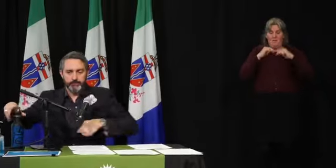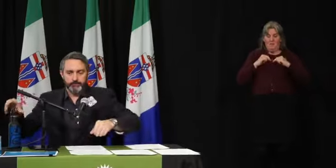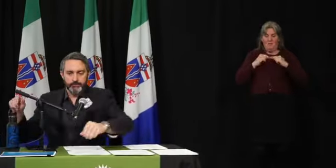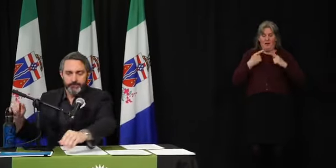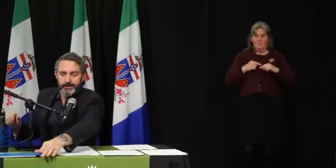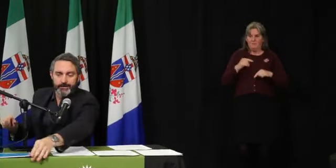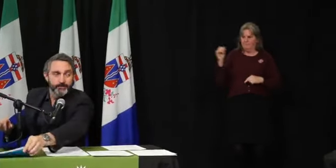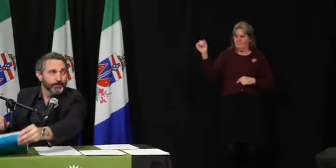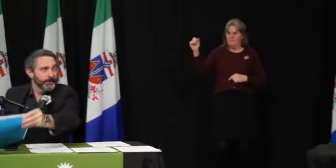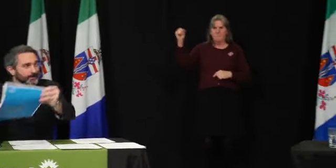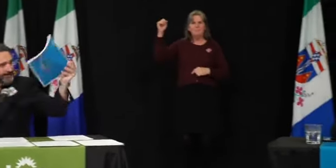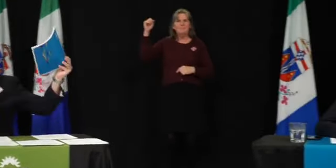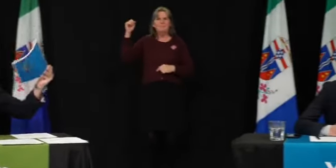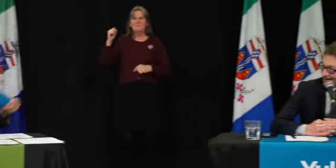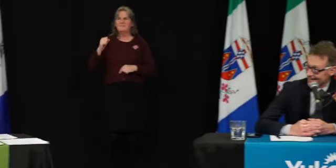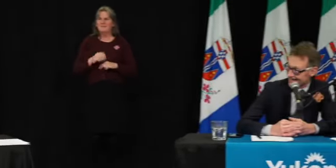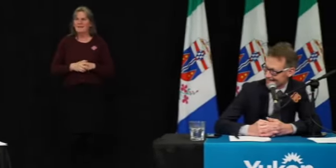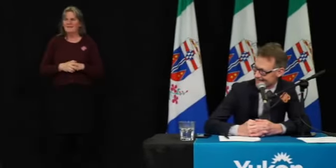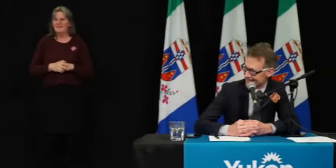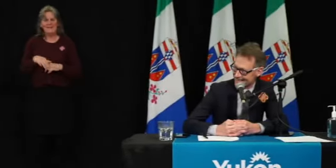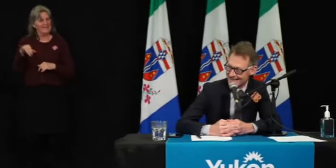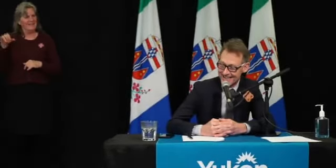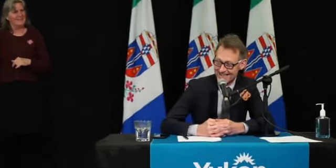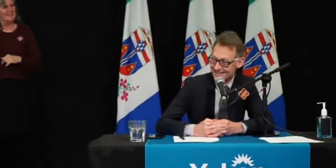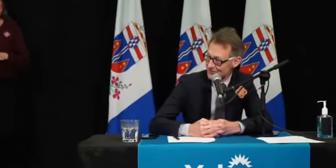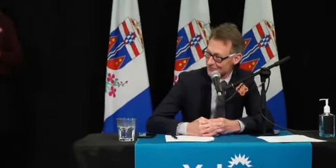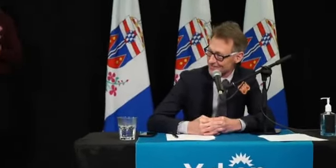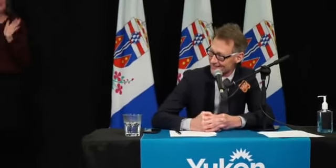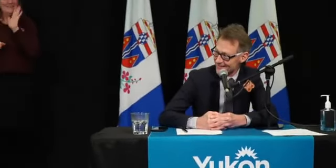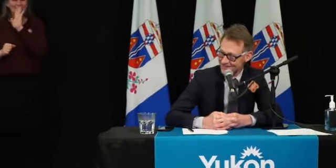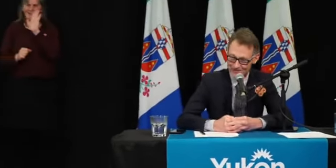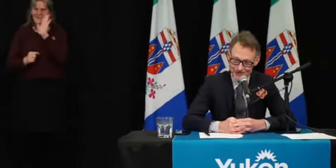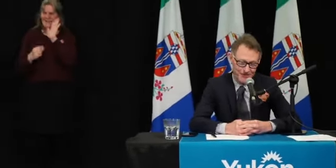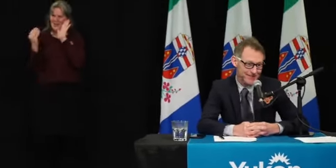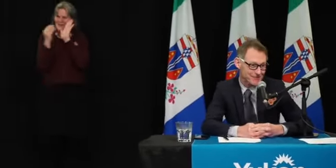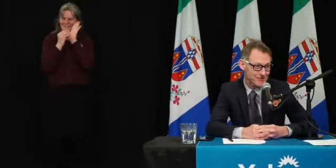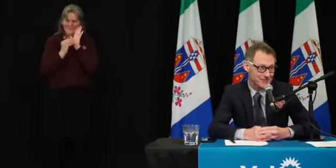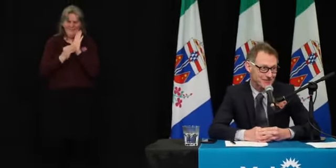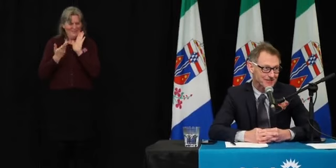us, closer to home may be more subdued, the borders are still